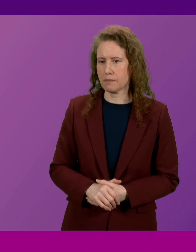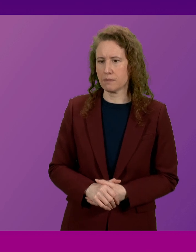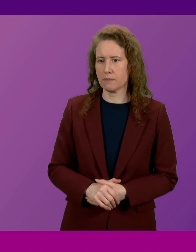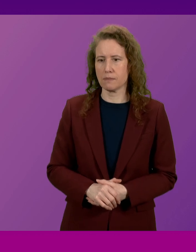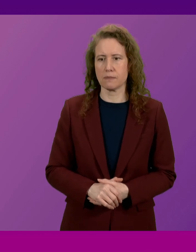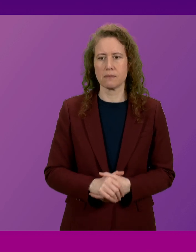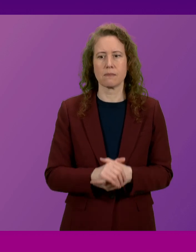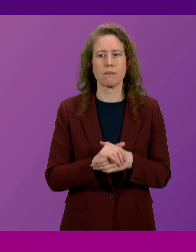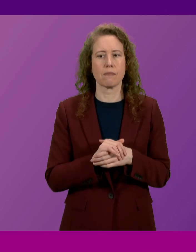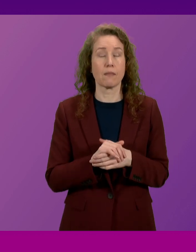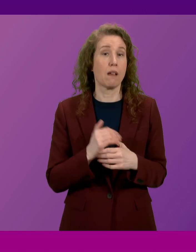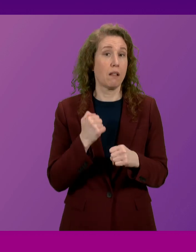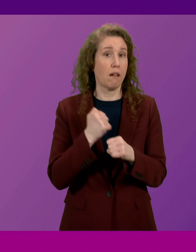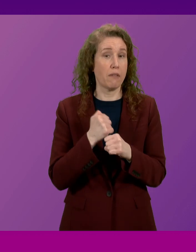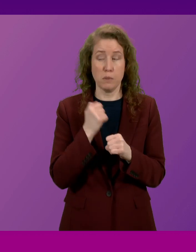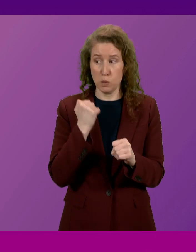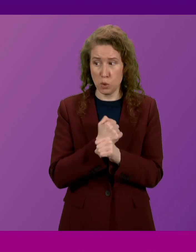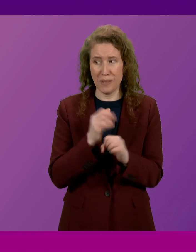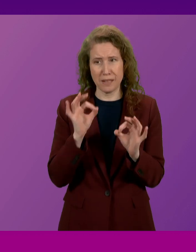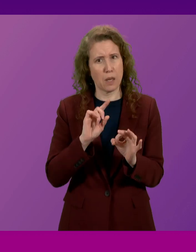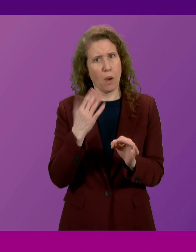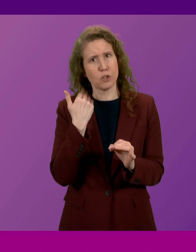The Government will do exactly what I have just told Mr FitzPatrick: